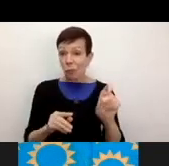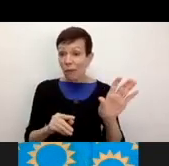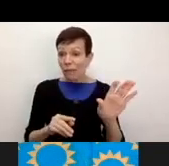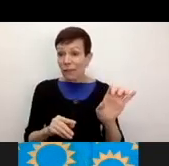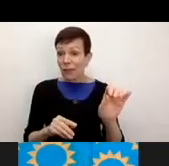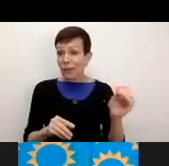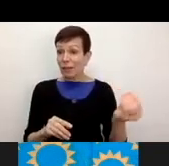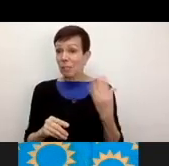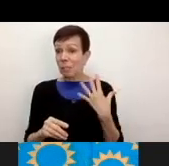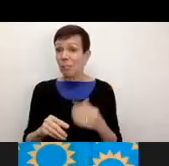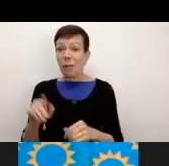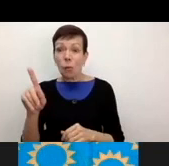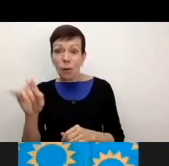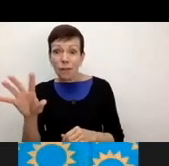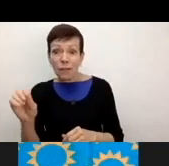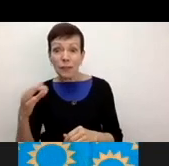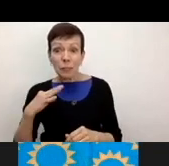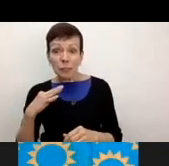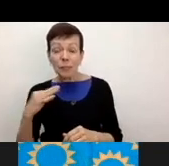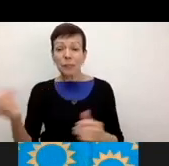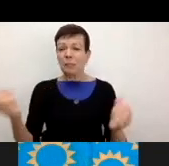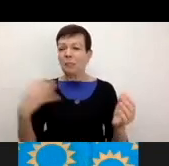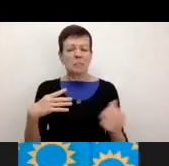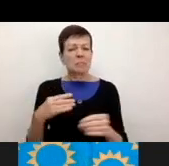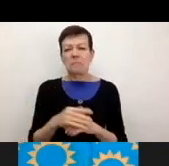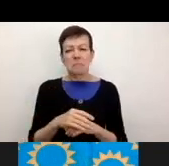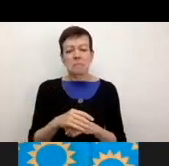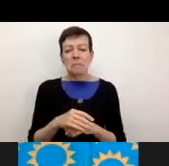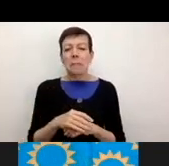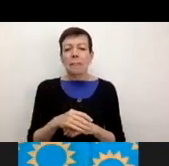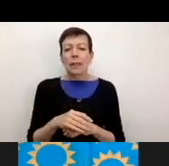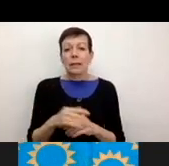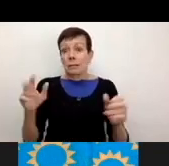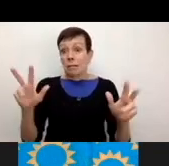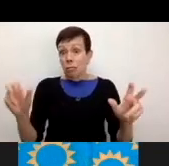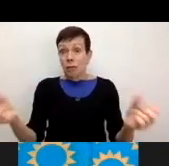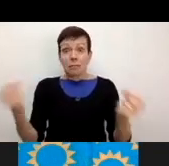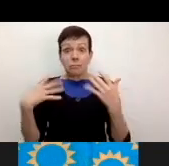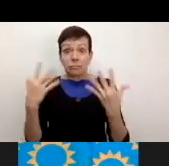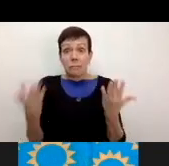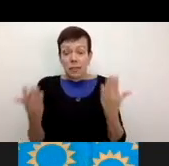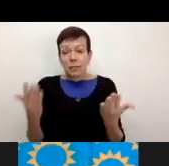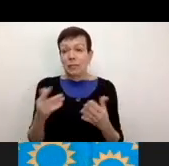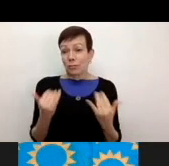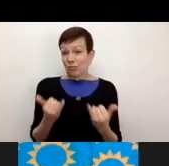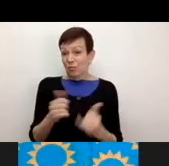So the volume of the programs is certainly something that we're conscious of with the current staff that we have.